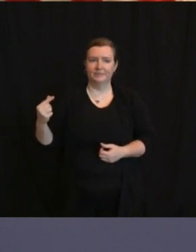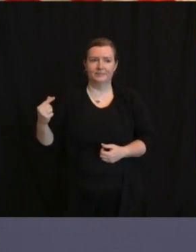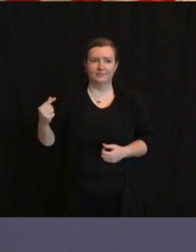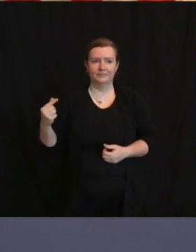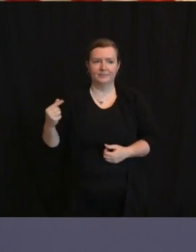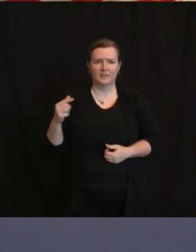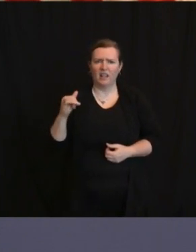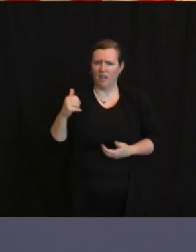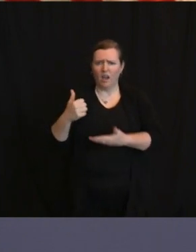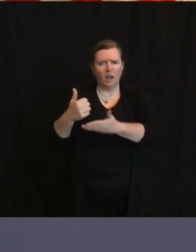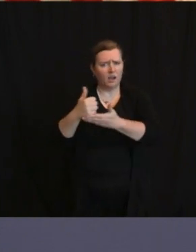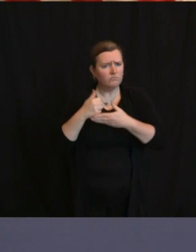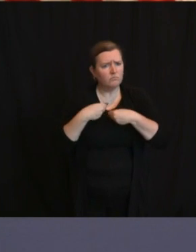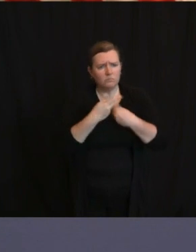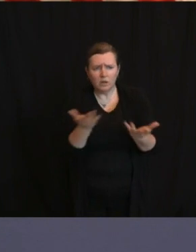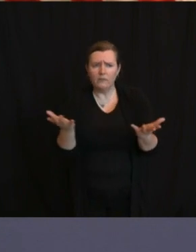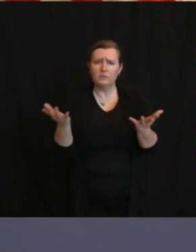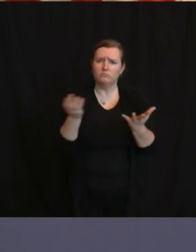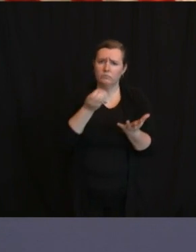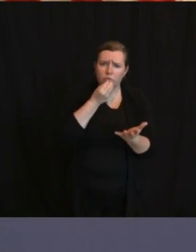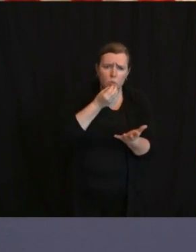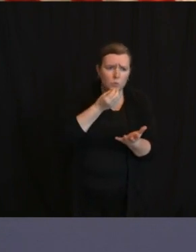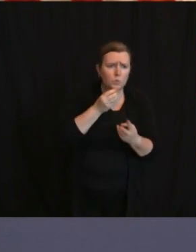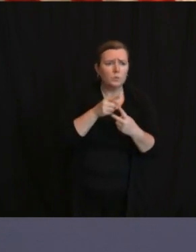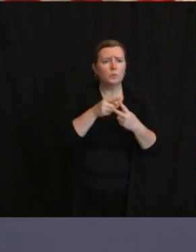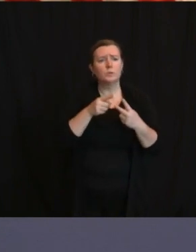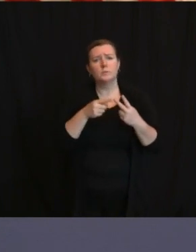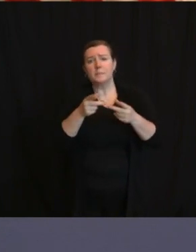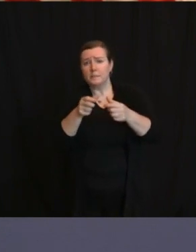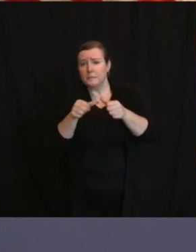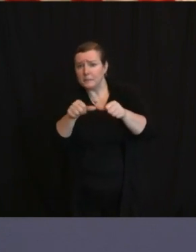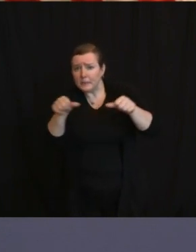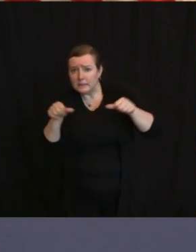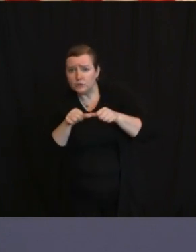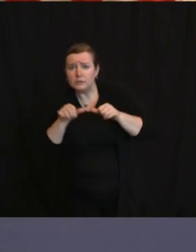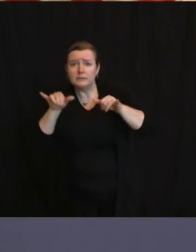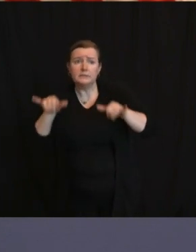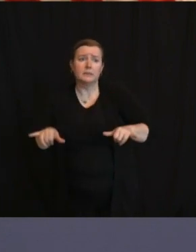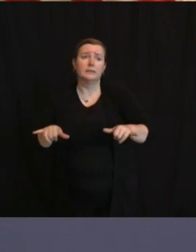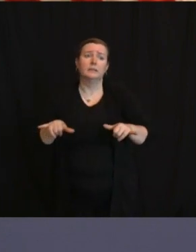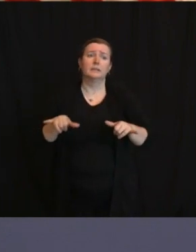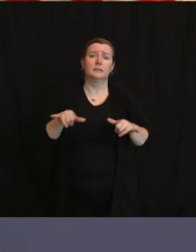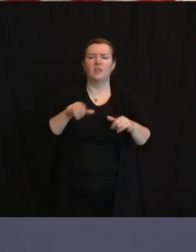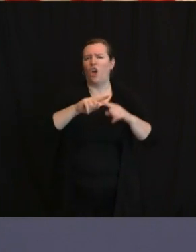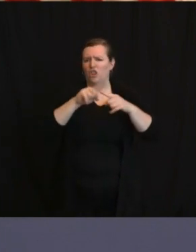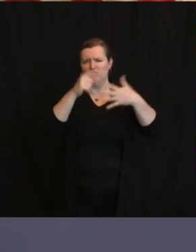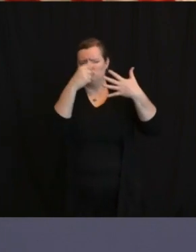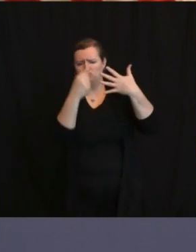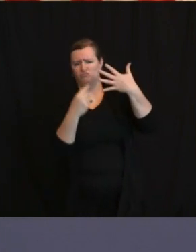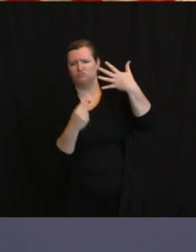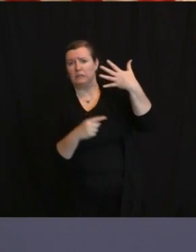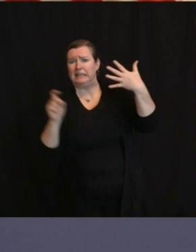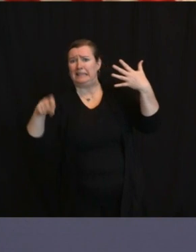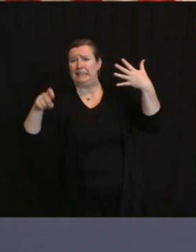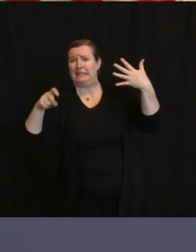AGAIN NJPRF.ORG IS WHERE YOU SIGN UP TO HELP TO CONTINUE TO